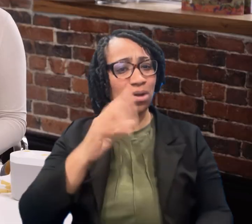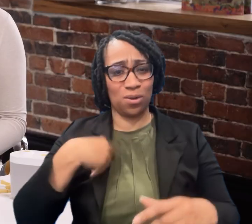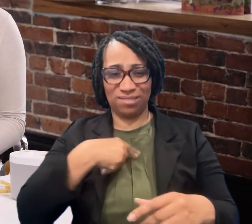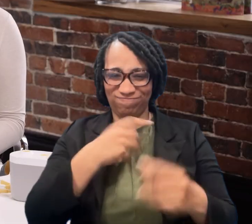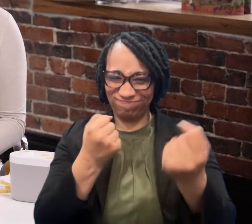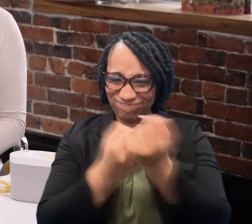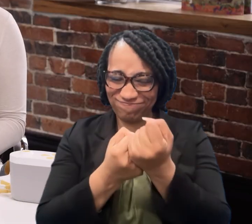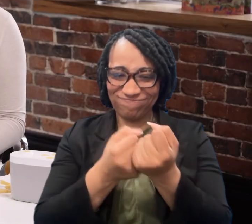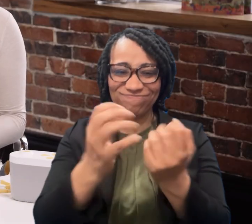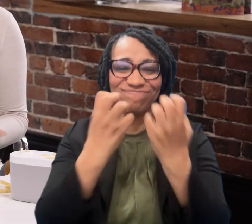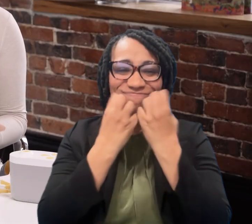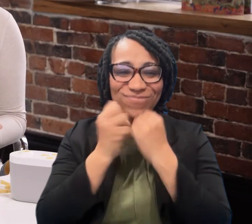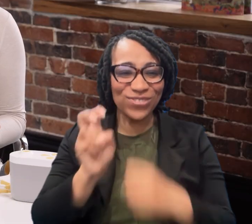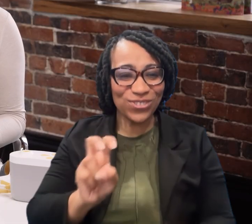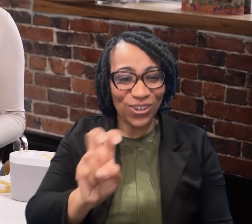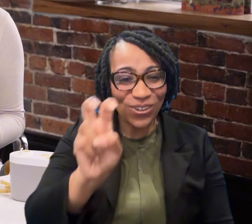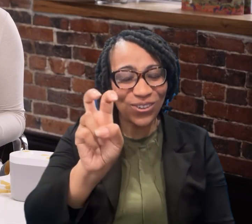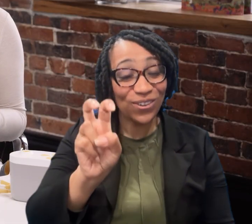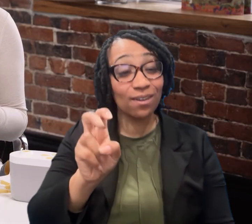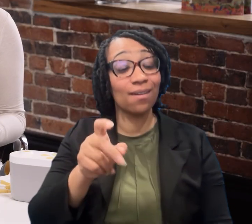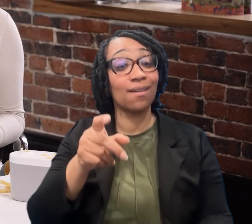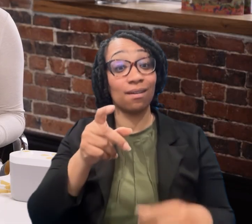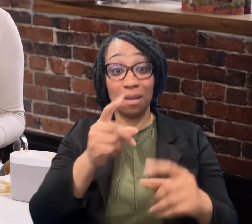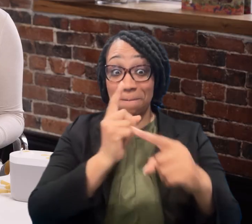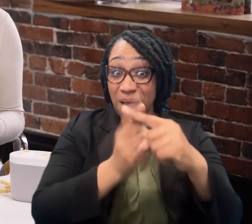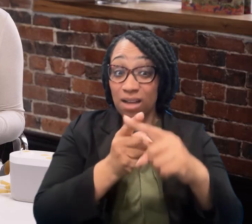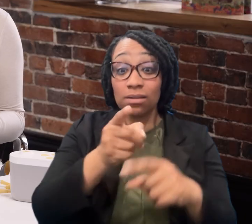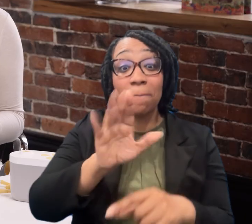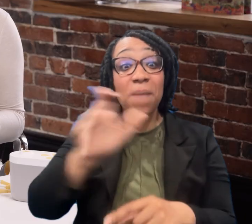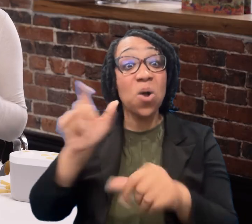The reason why we have this unboxing series is because we truly care about your journey